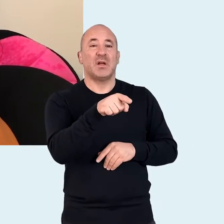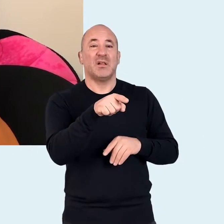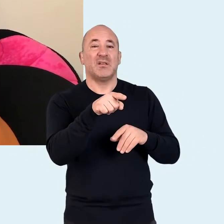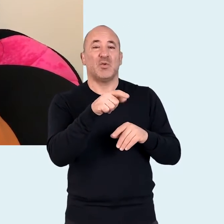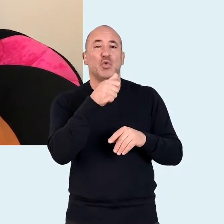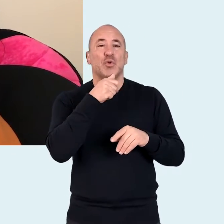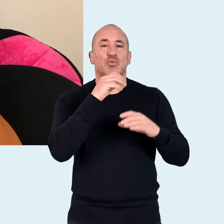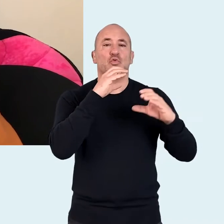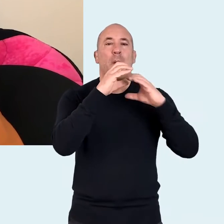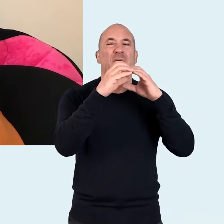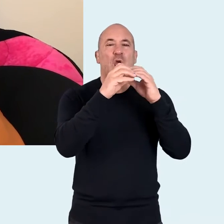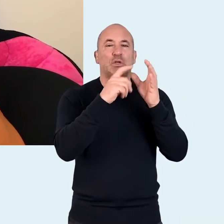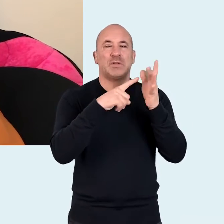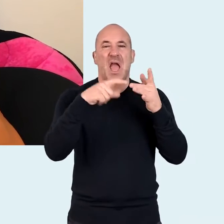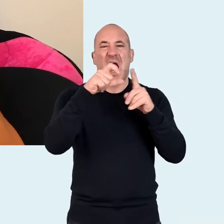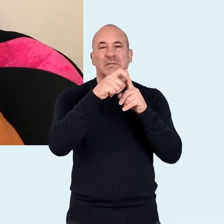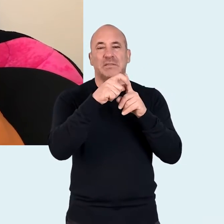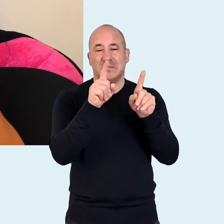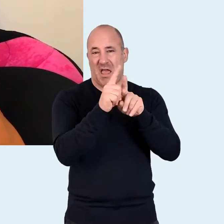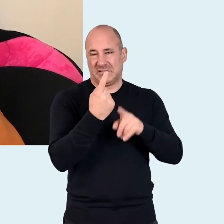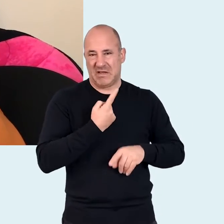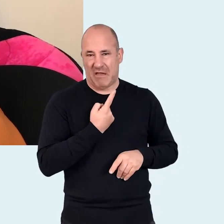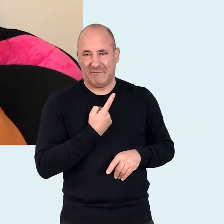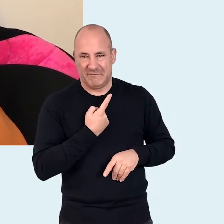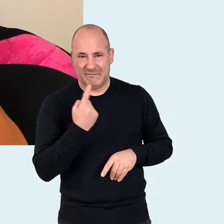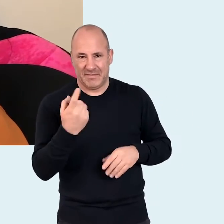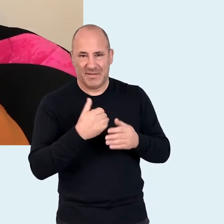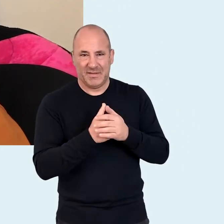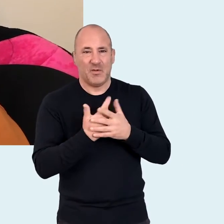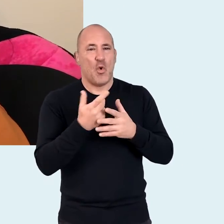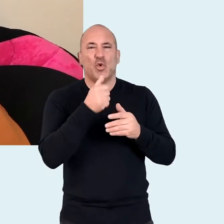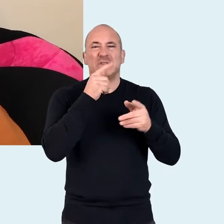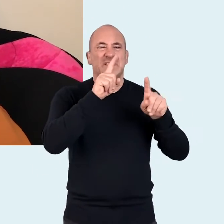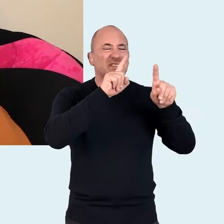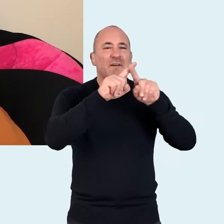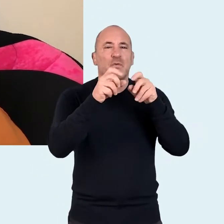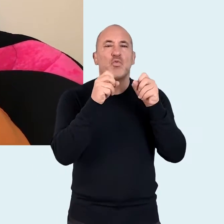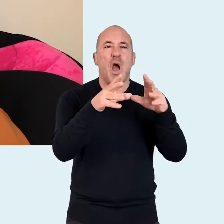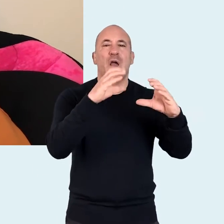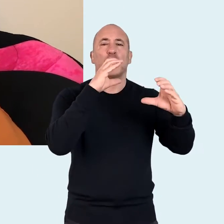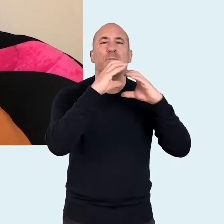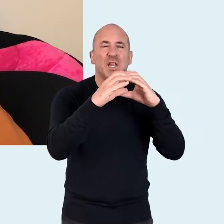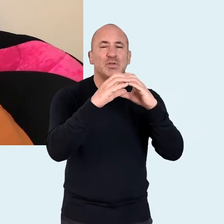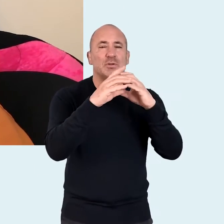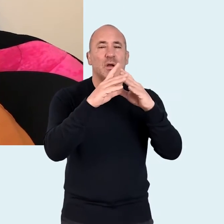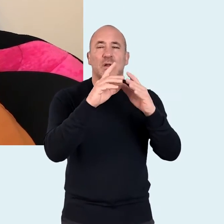My tips are working with someone who uses a communication aid like me, or uses